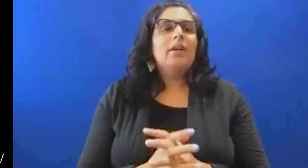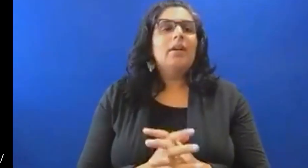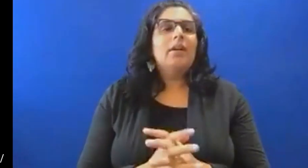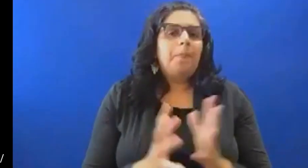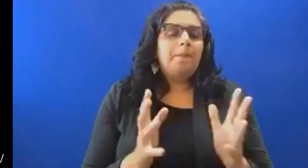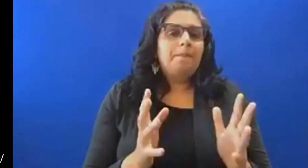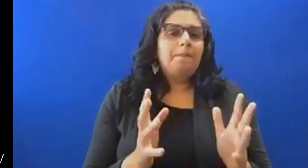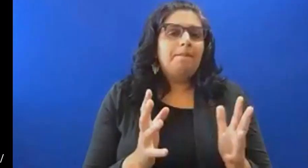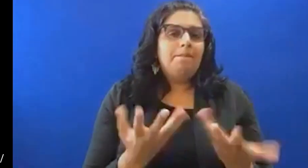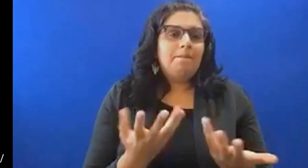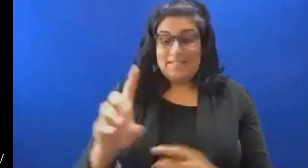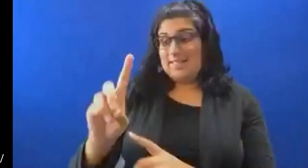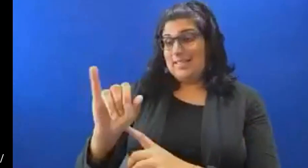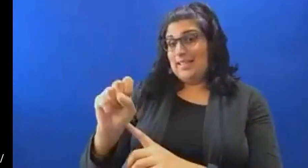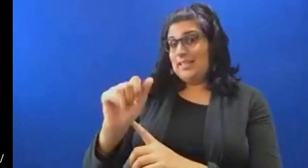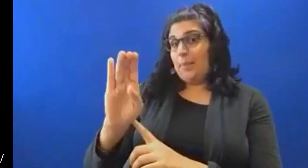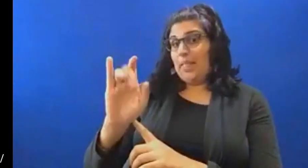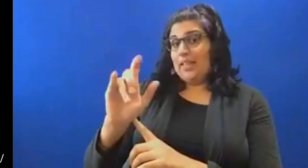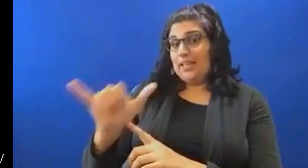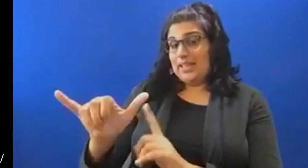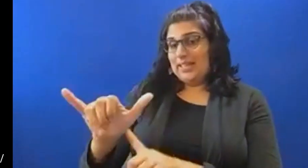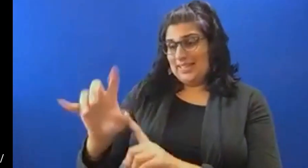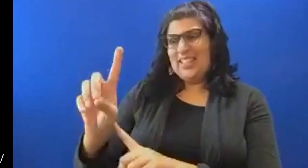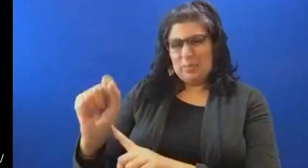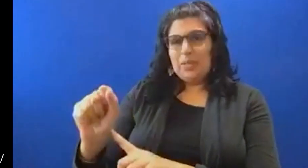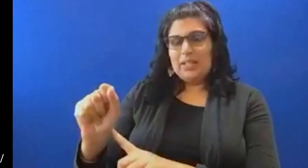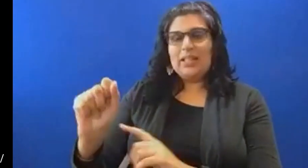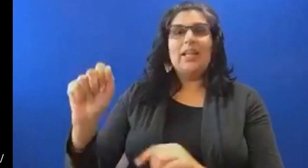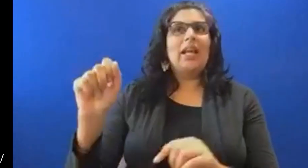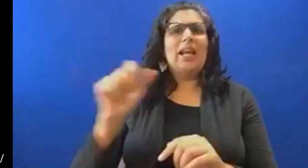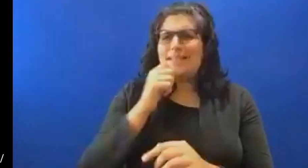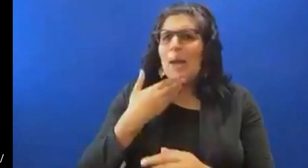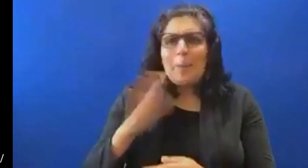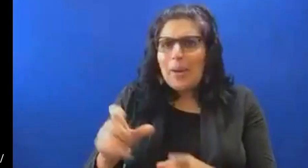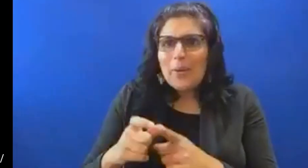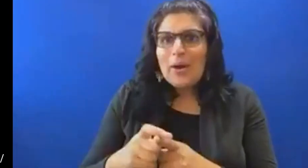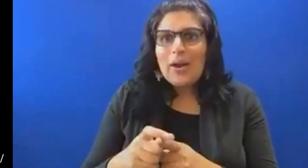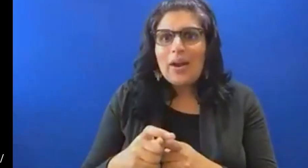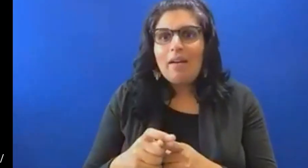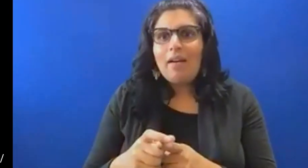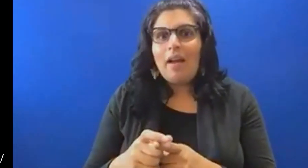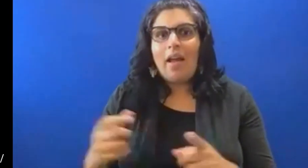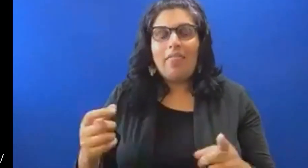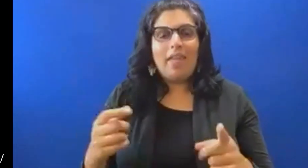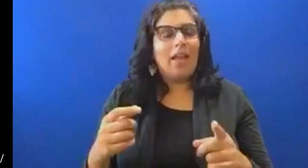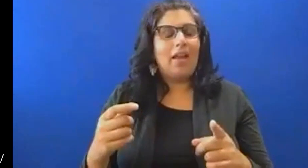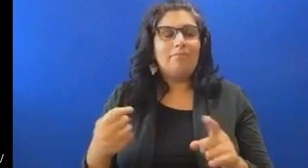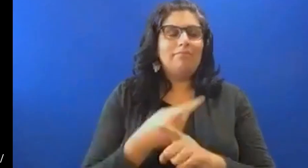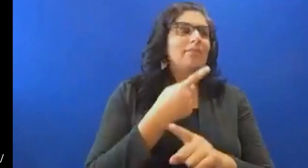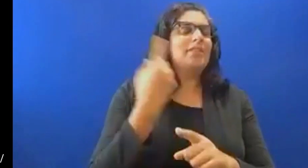Disability is not a bad word. Even when I say that, somebody inevitably in the chat or in that training will say,